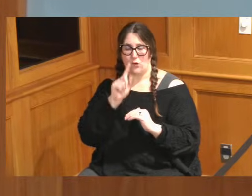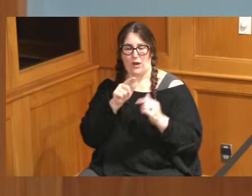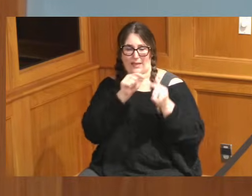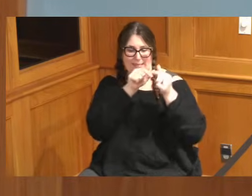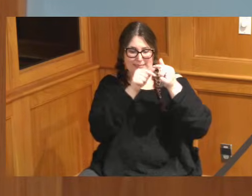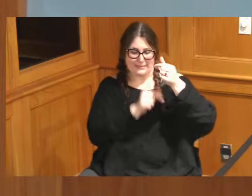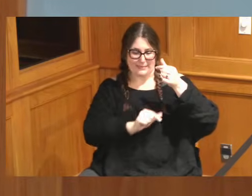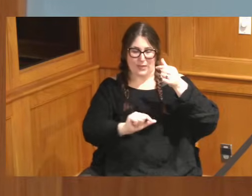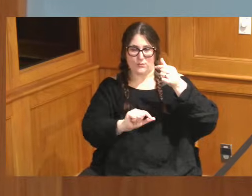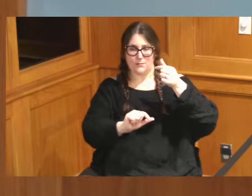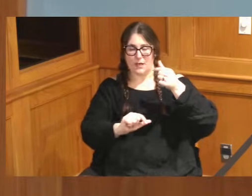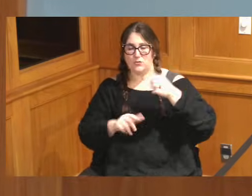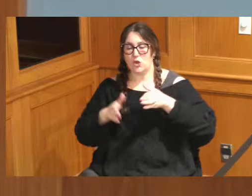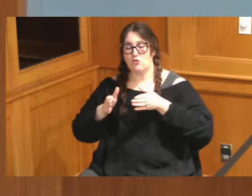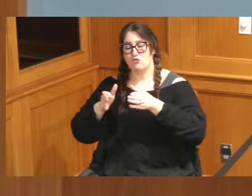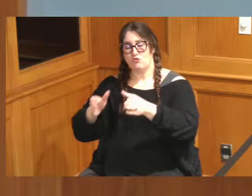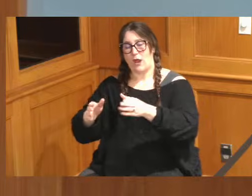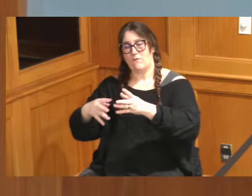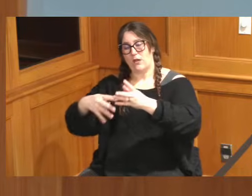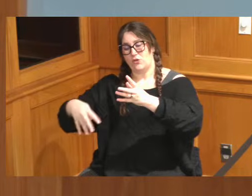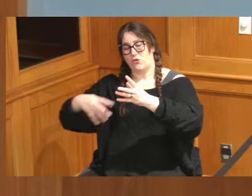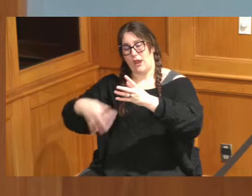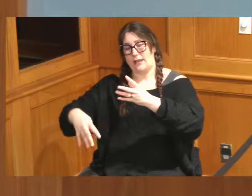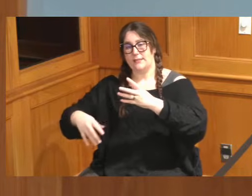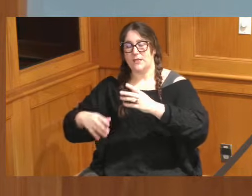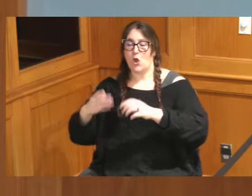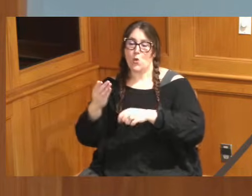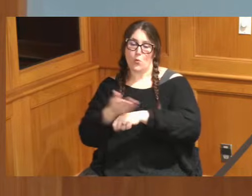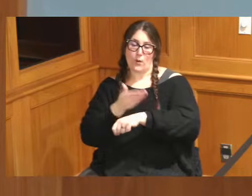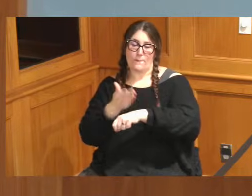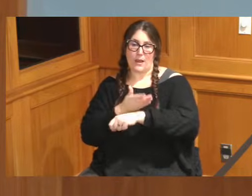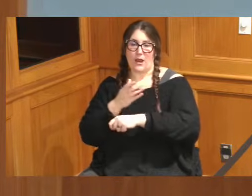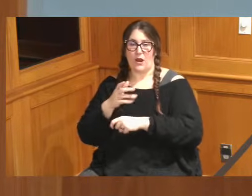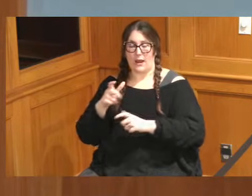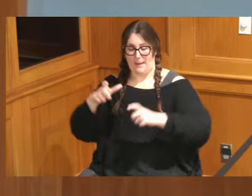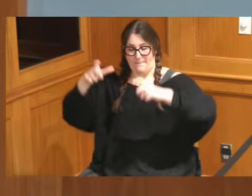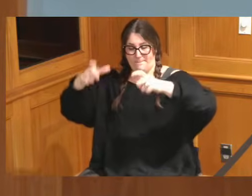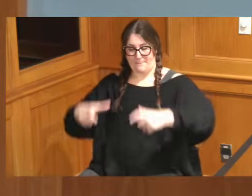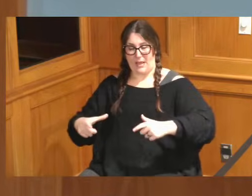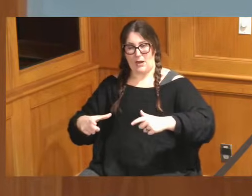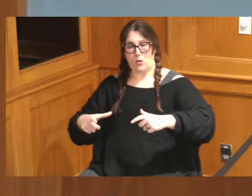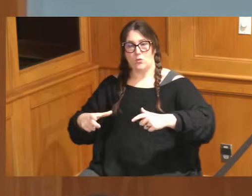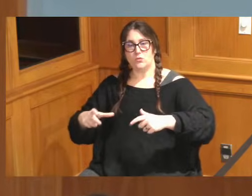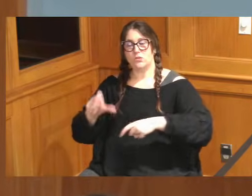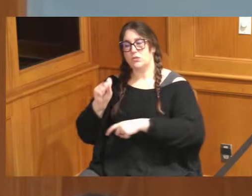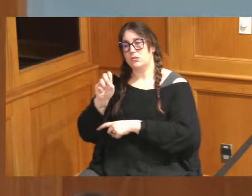driveway drains, repairing manholes, sewers in the street. That's the stuff that we do on the public